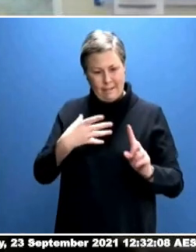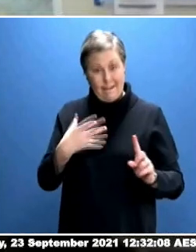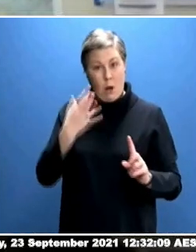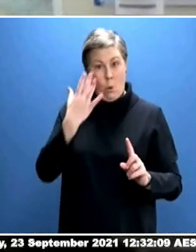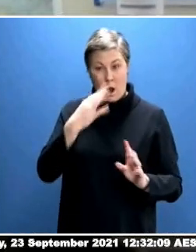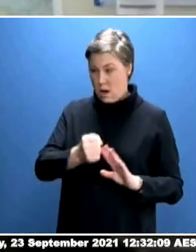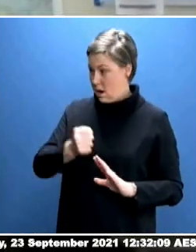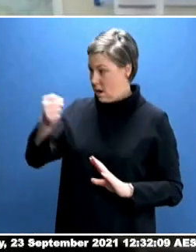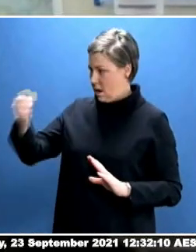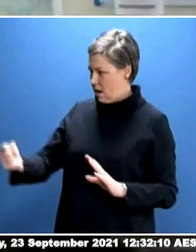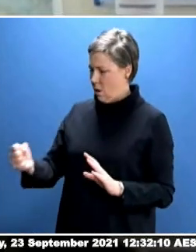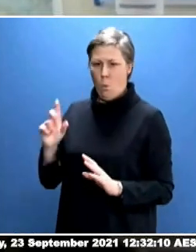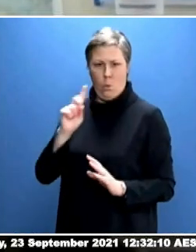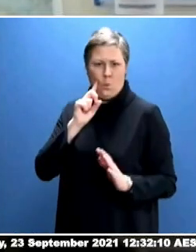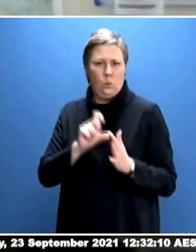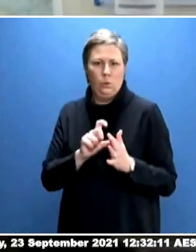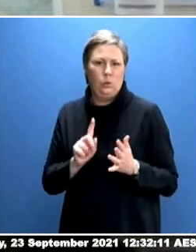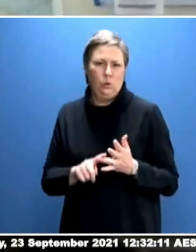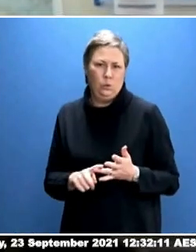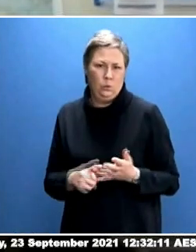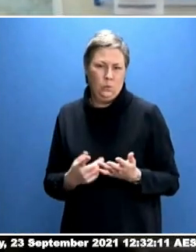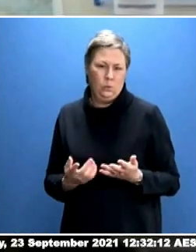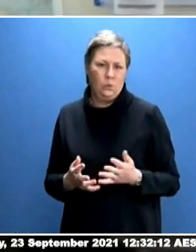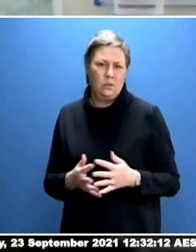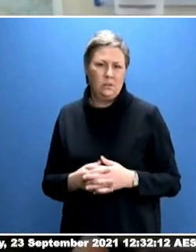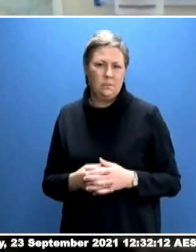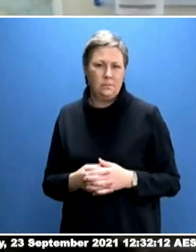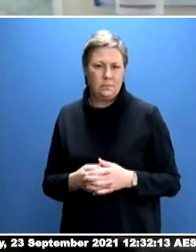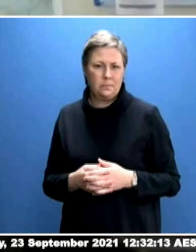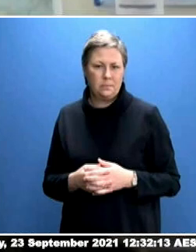our correspondence anything specific about that, but the concerns of NAAJA